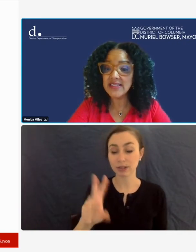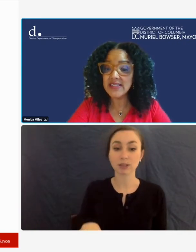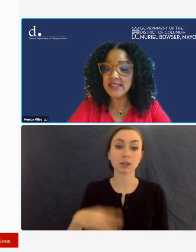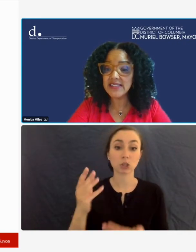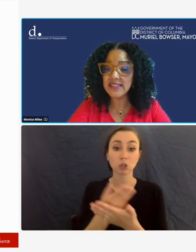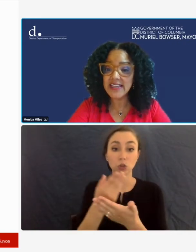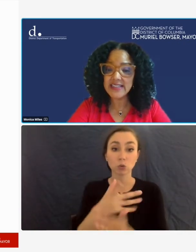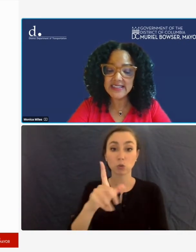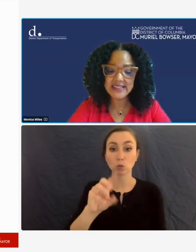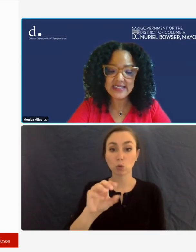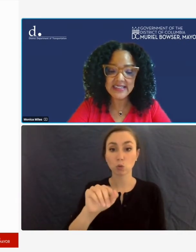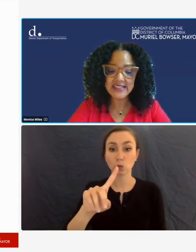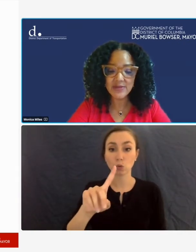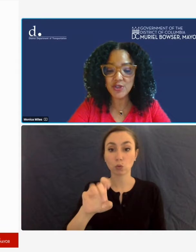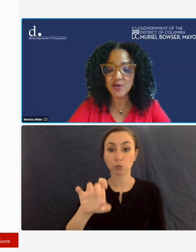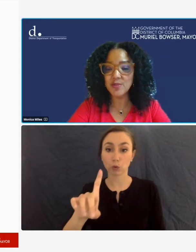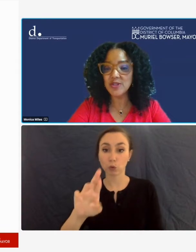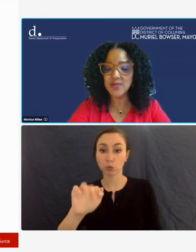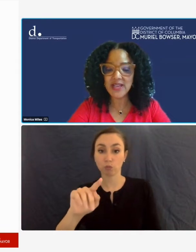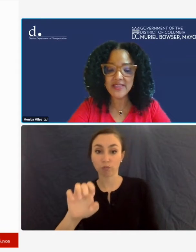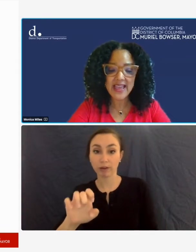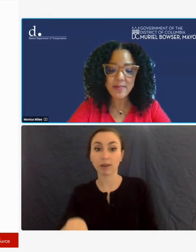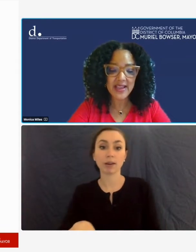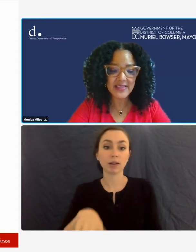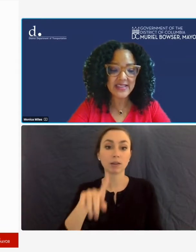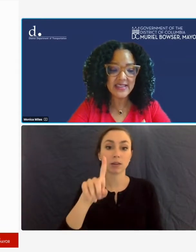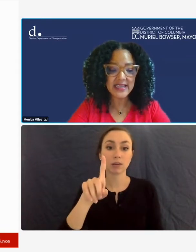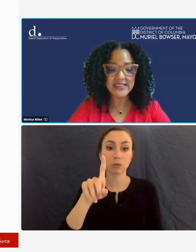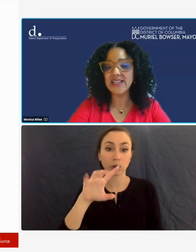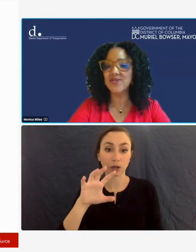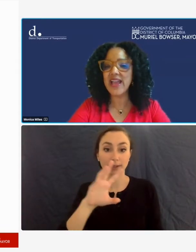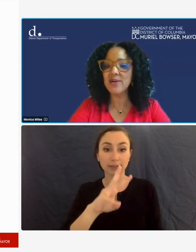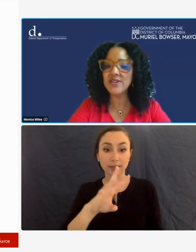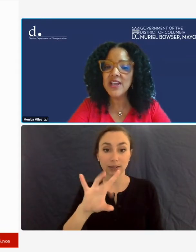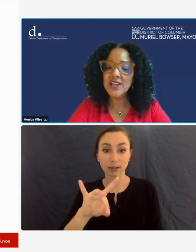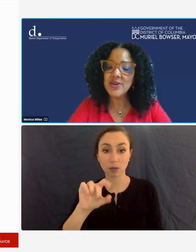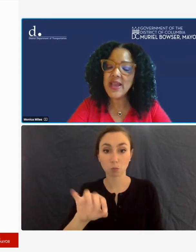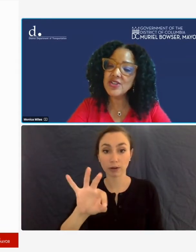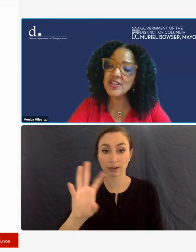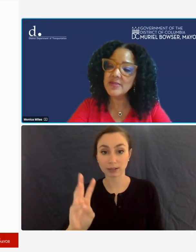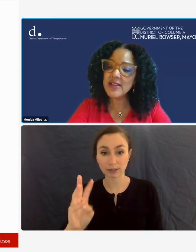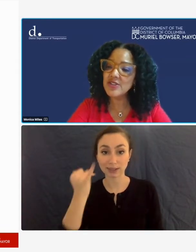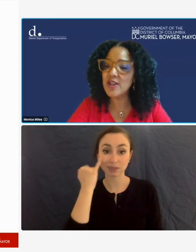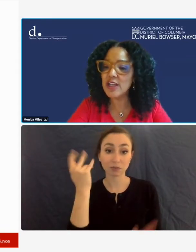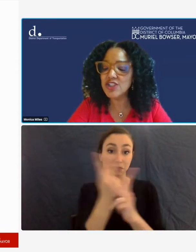68 and 96 cents when you multiply that by the 1900 hours you actually come out to an adjusted